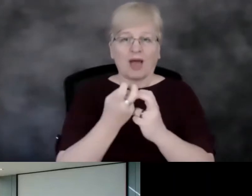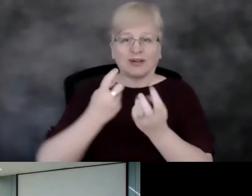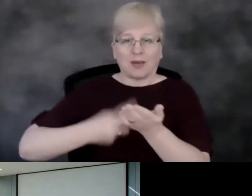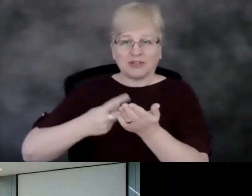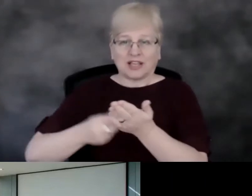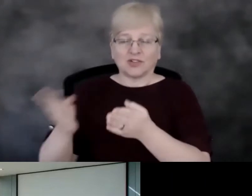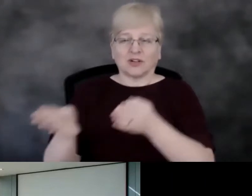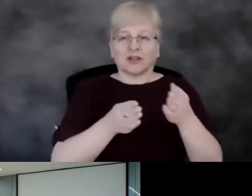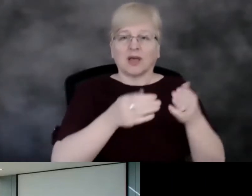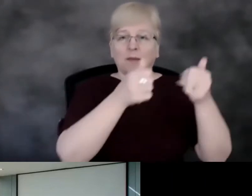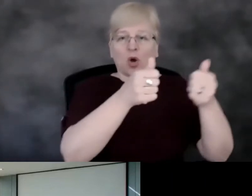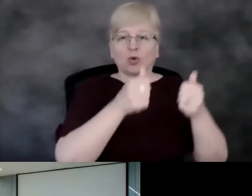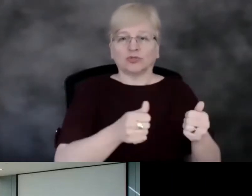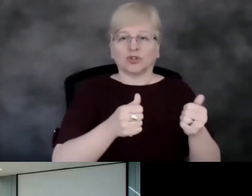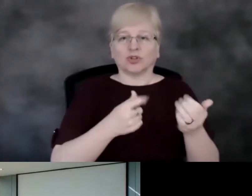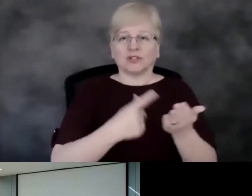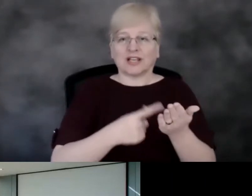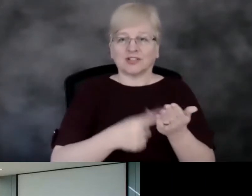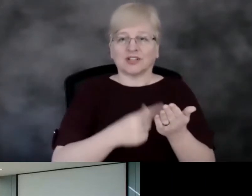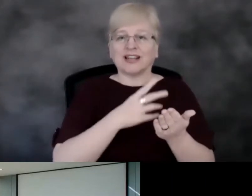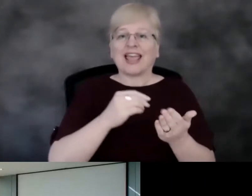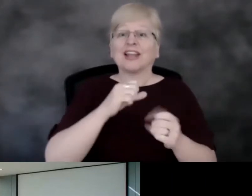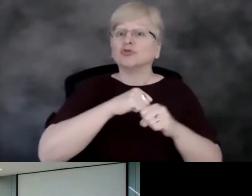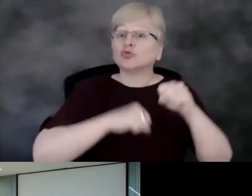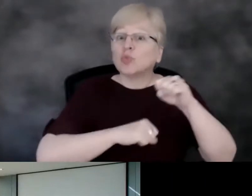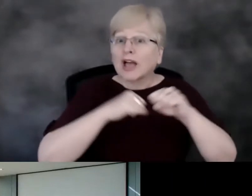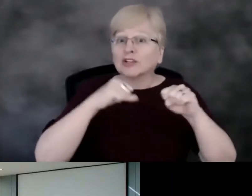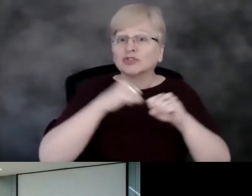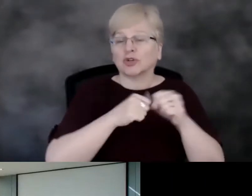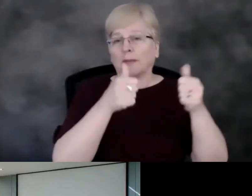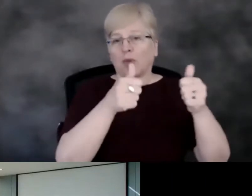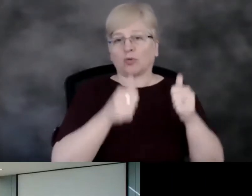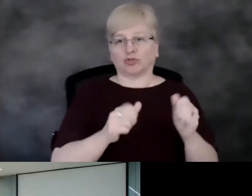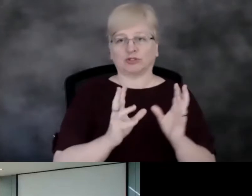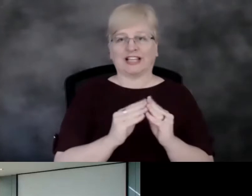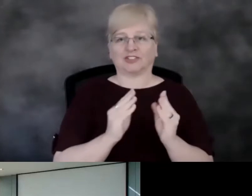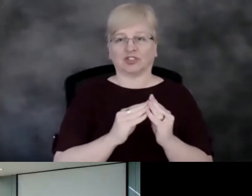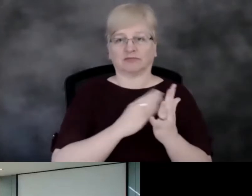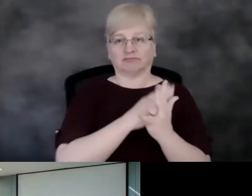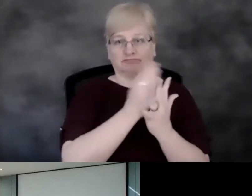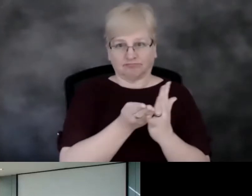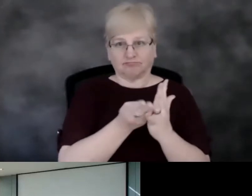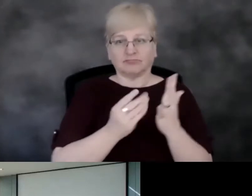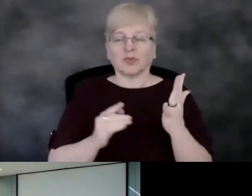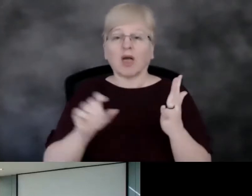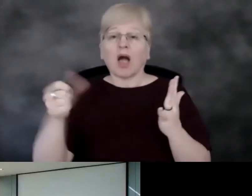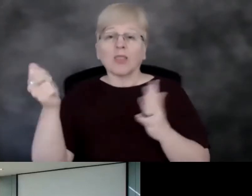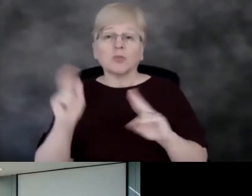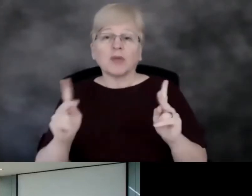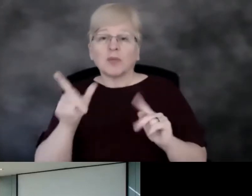16:03:44 and poster sessions. Others were giving papers and symposia